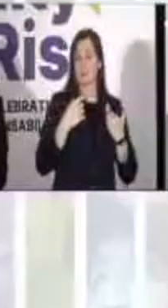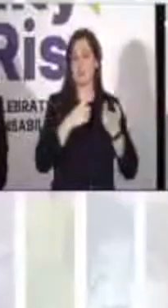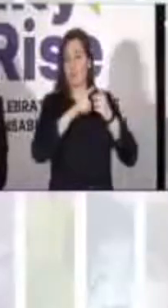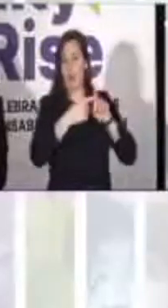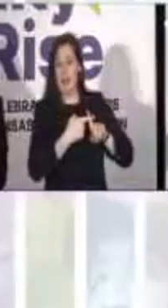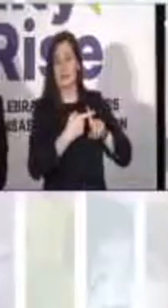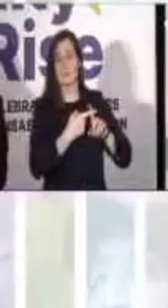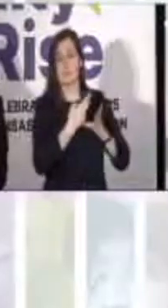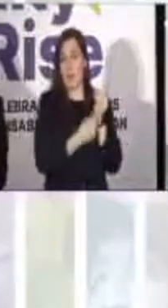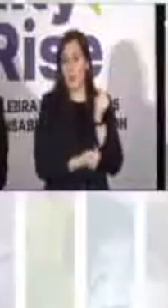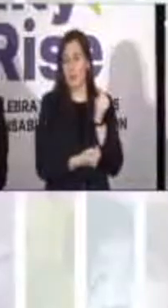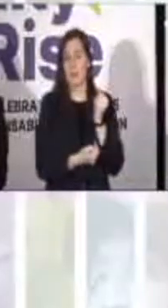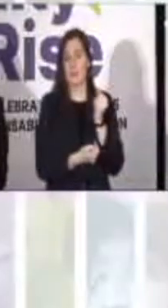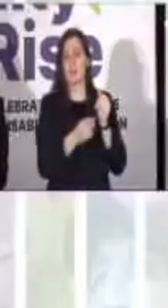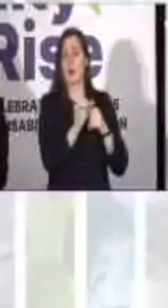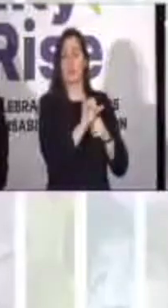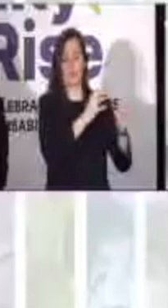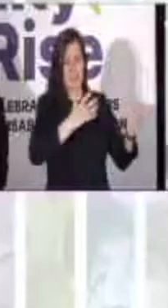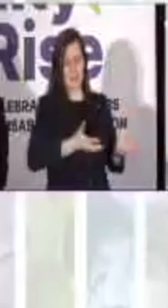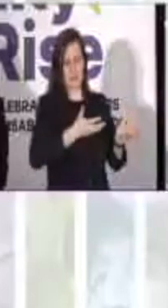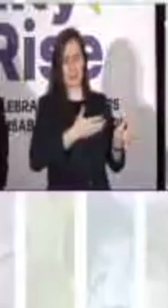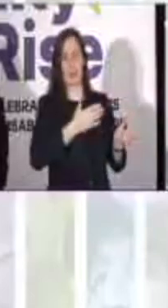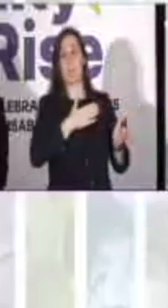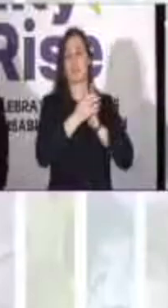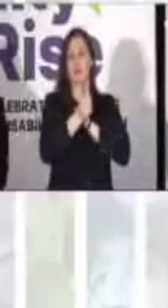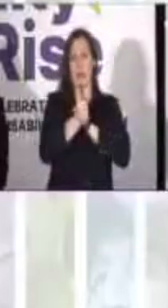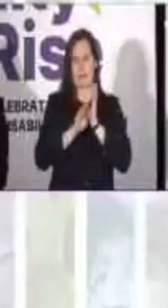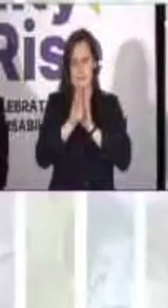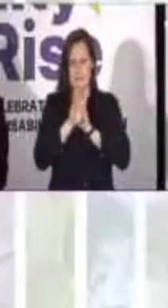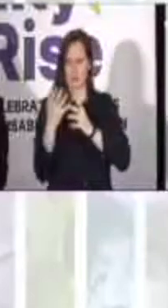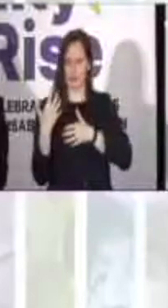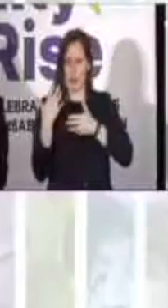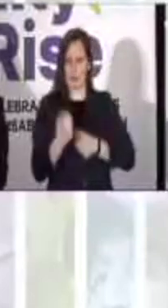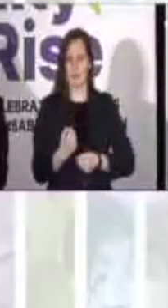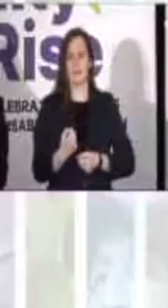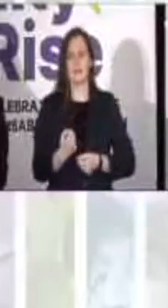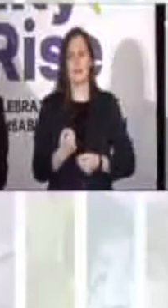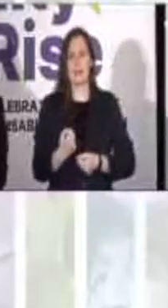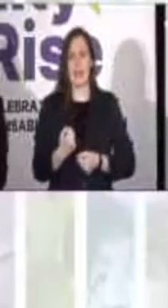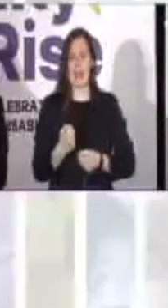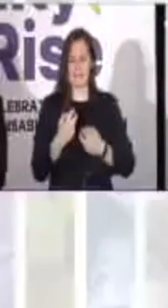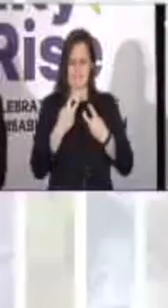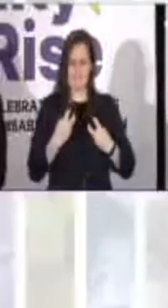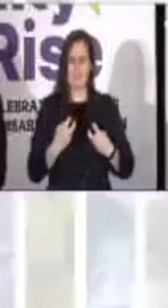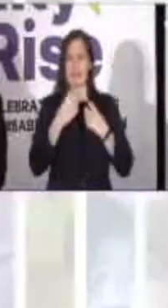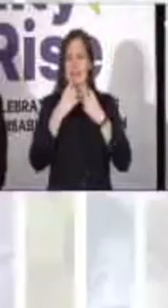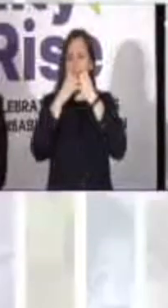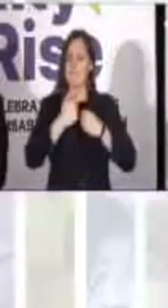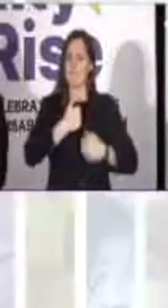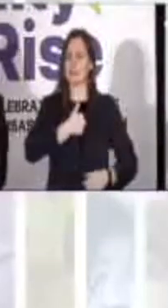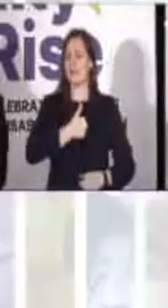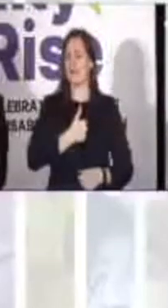TO HIGHLIGHT MY STRENGTHS AND LET ME LOVE MYSELF FOR WHO I AM. NONE OF THIS WOULD HAVE BEEN POSSIBLE WITHOUT THE GROUNDWORK